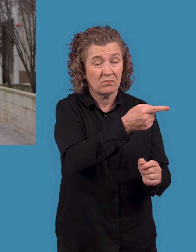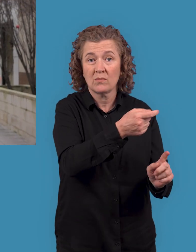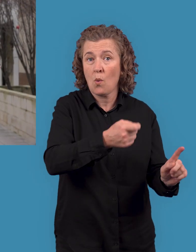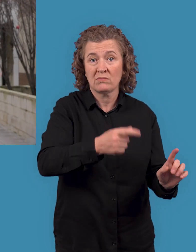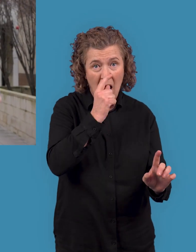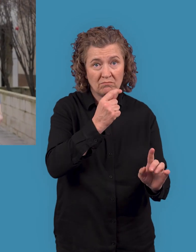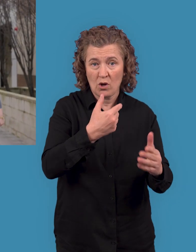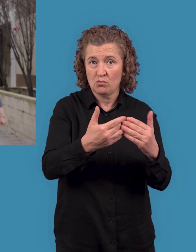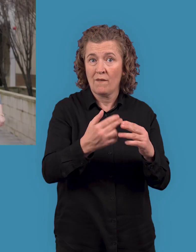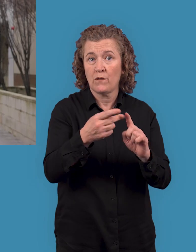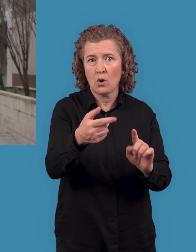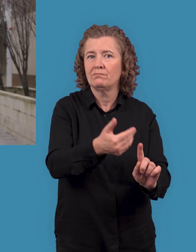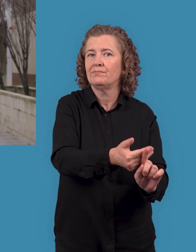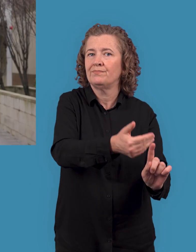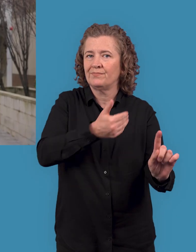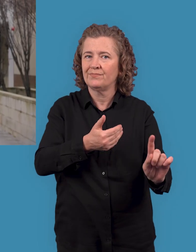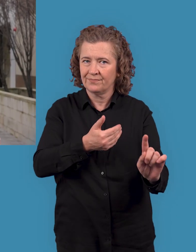the court can arrange for you in advance.